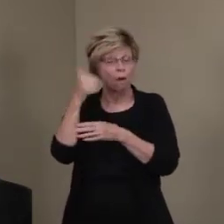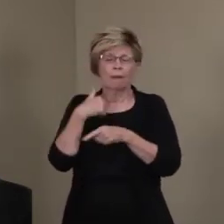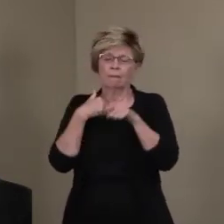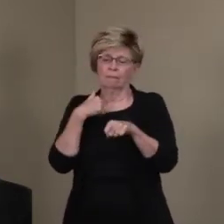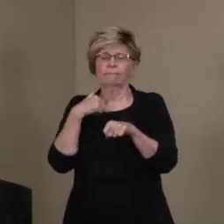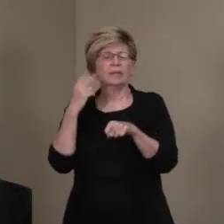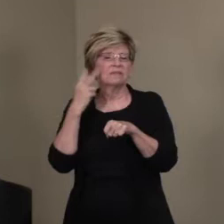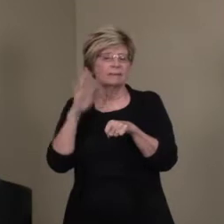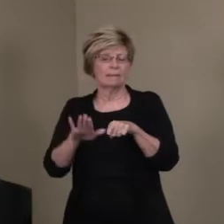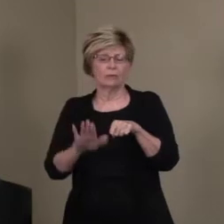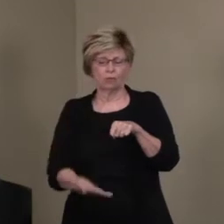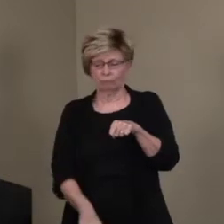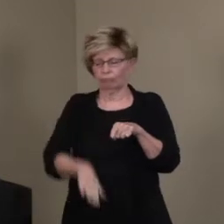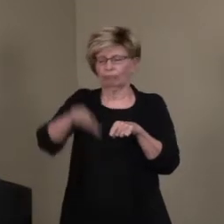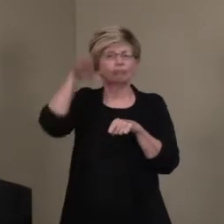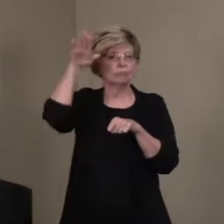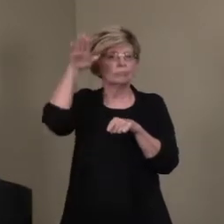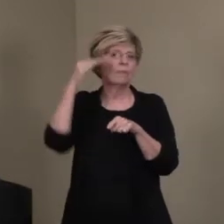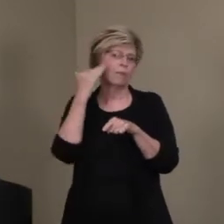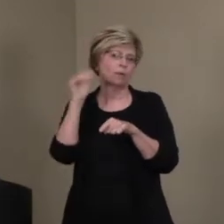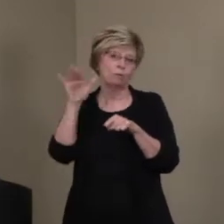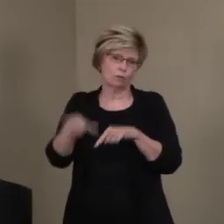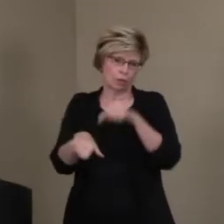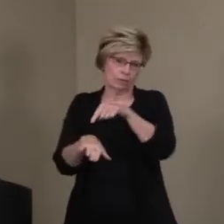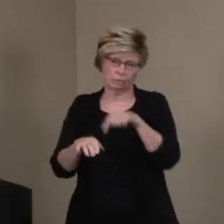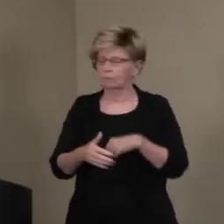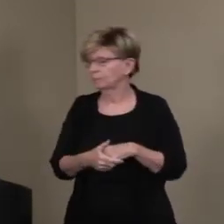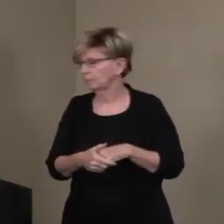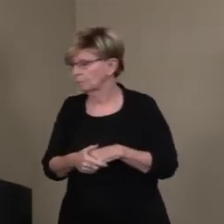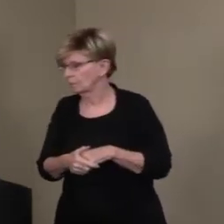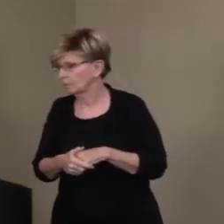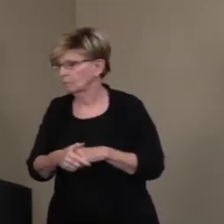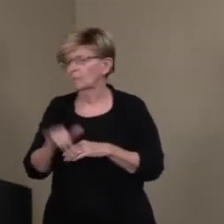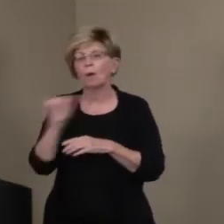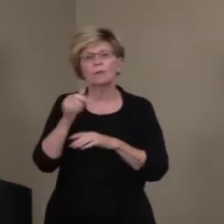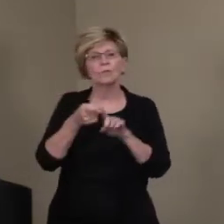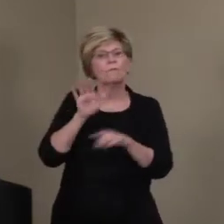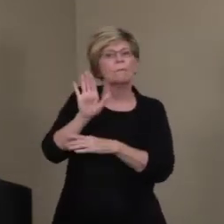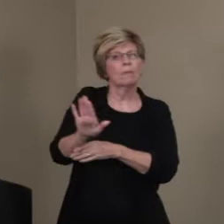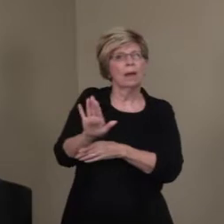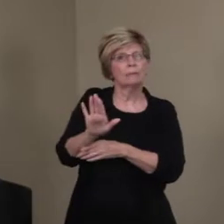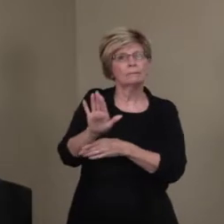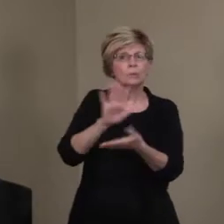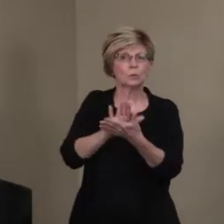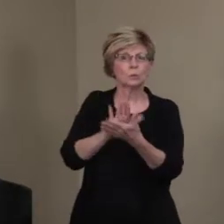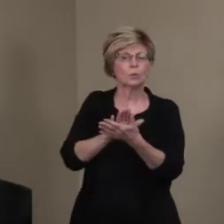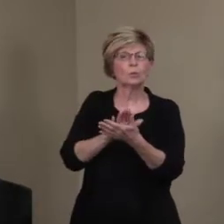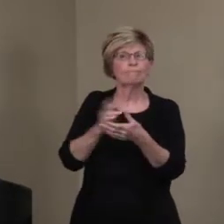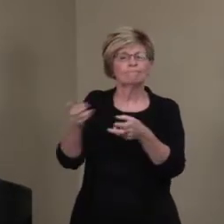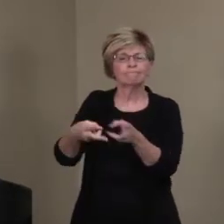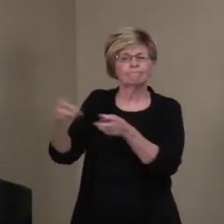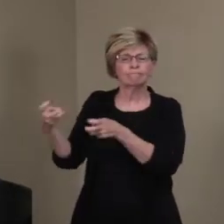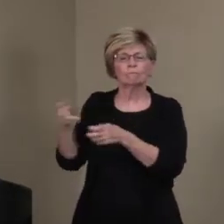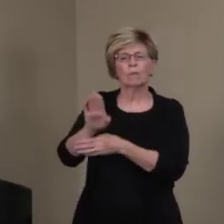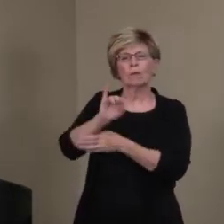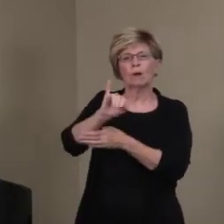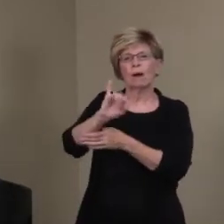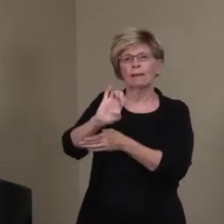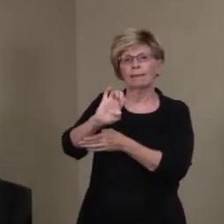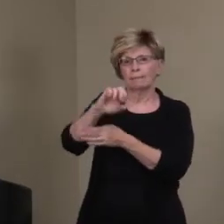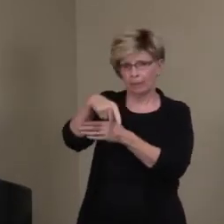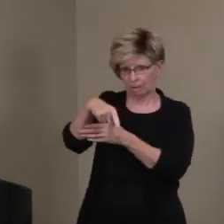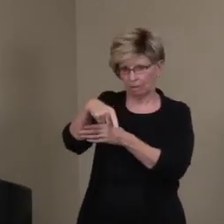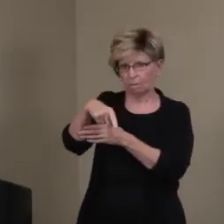much information as you can they've seen that child grow up can also